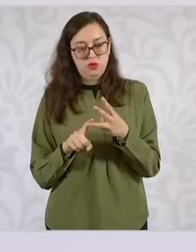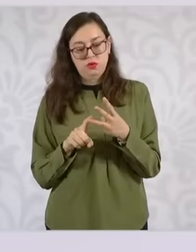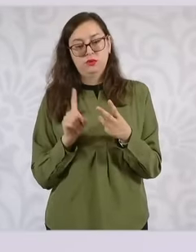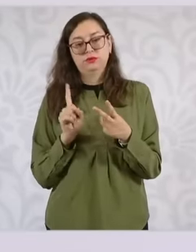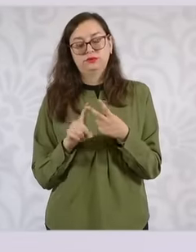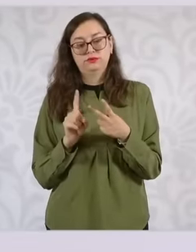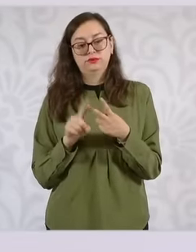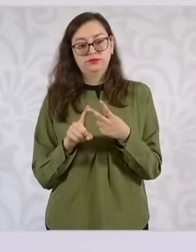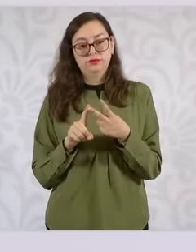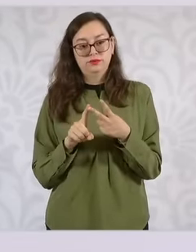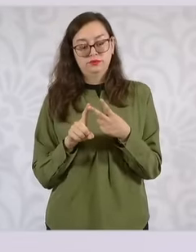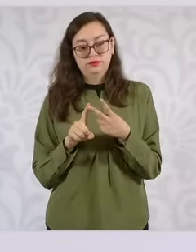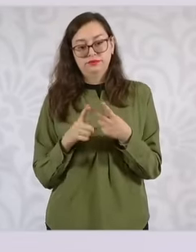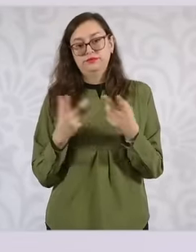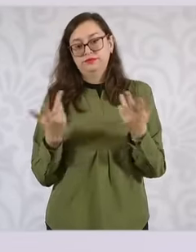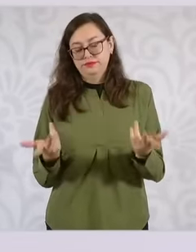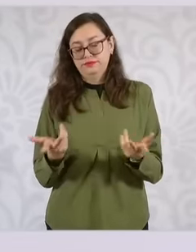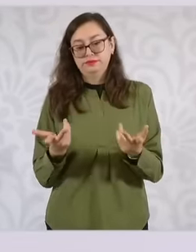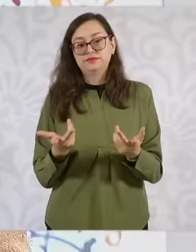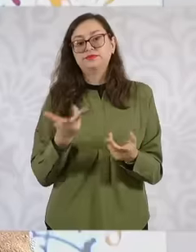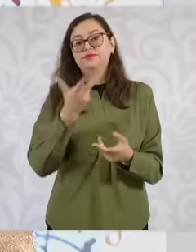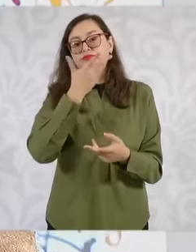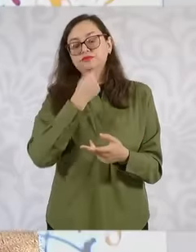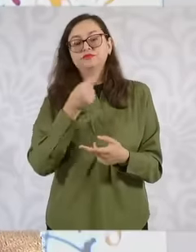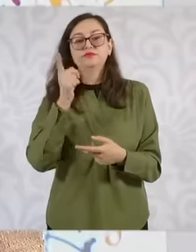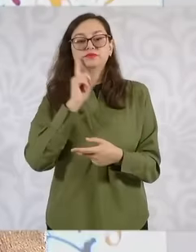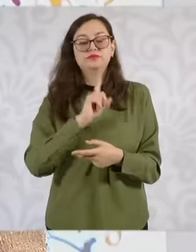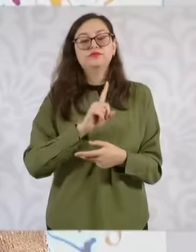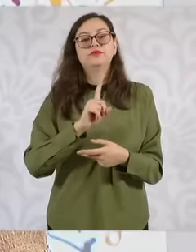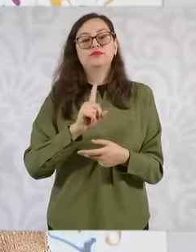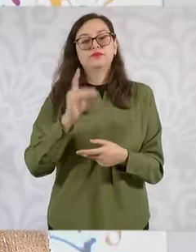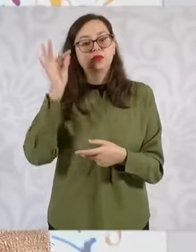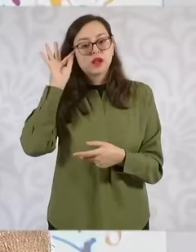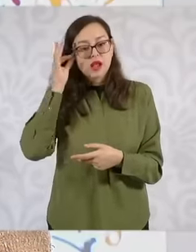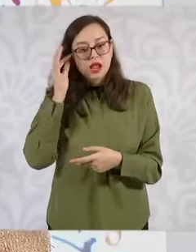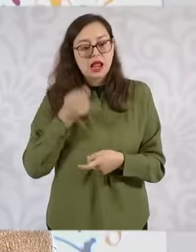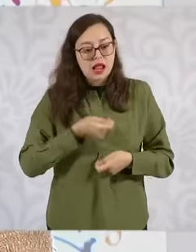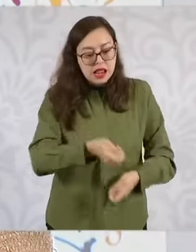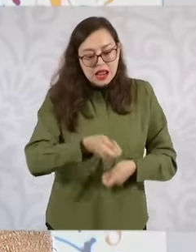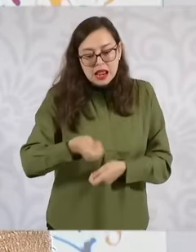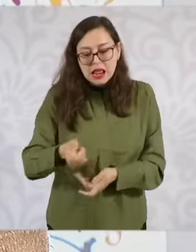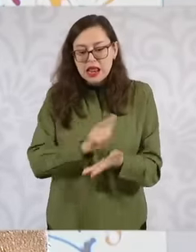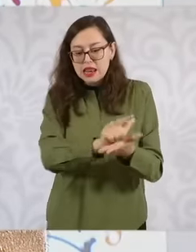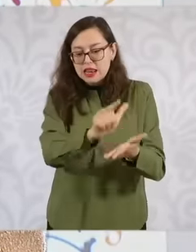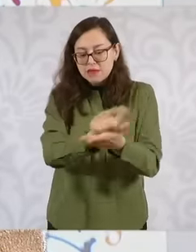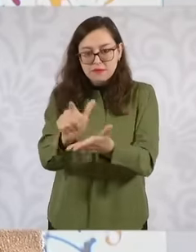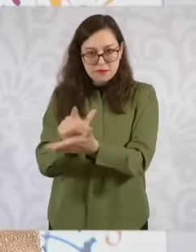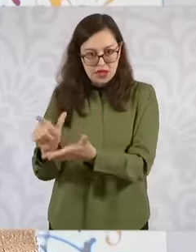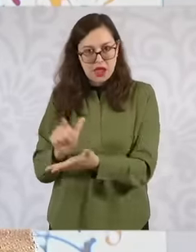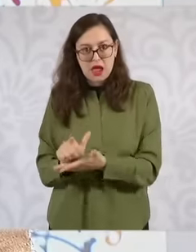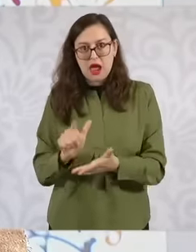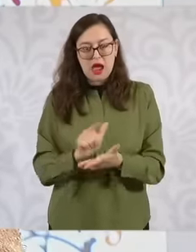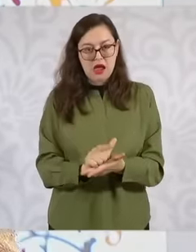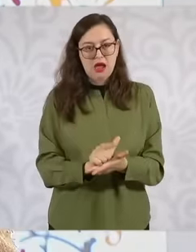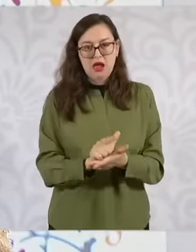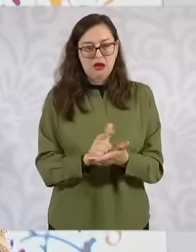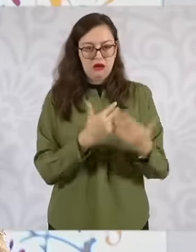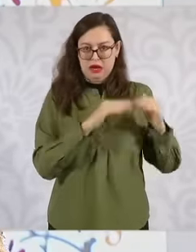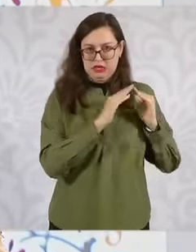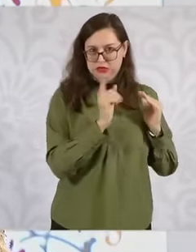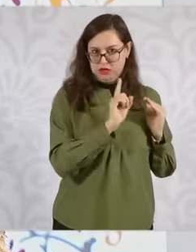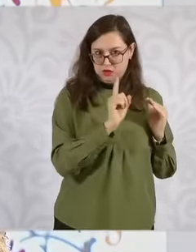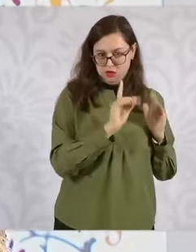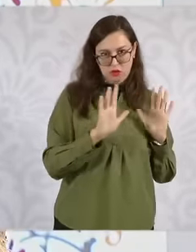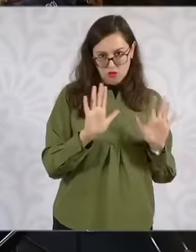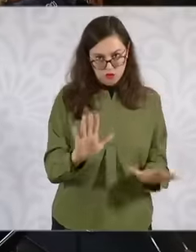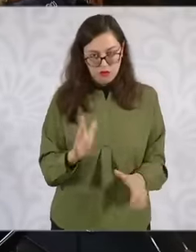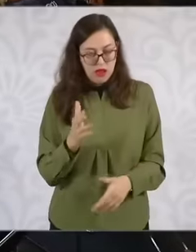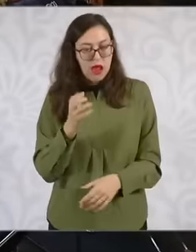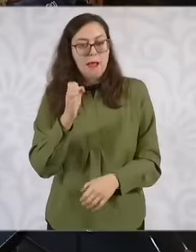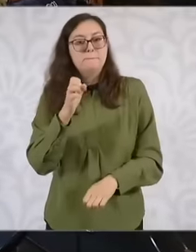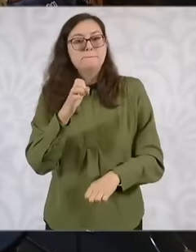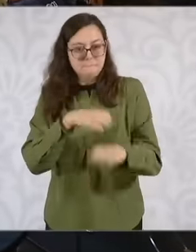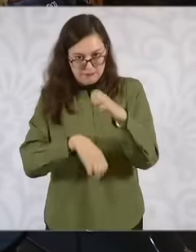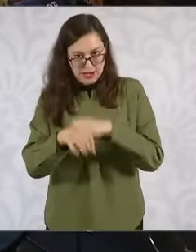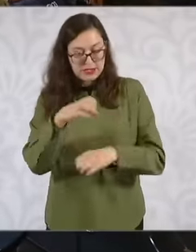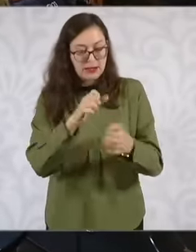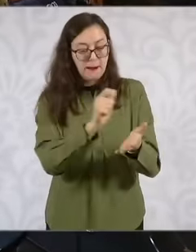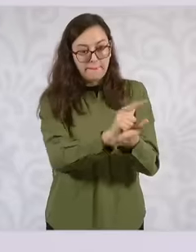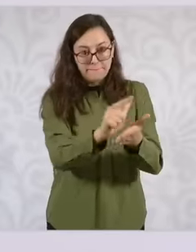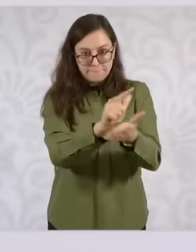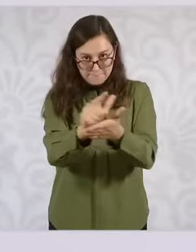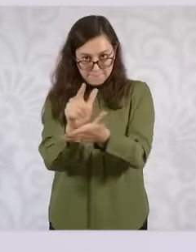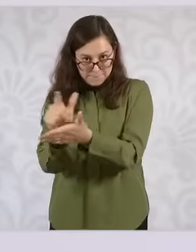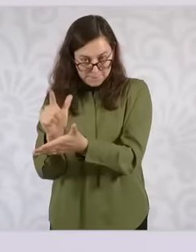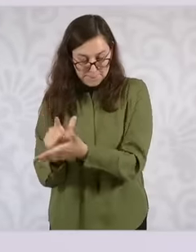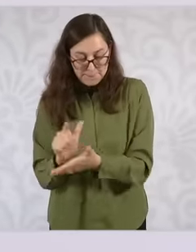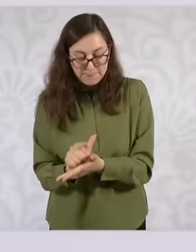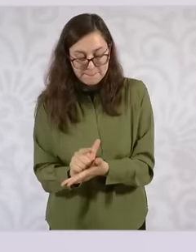cleaning workers, mainly women who are hired from companies